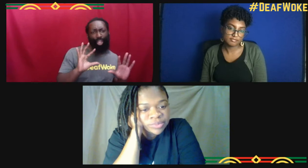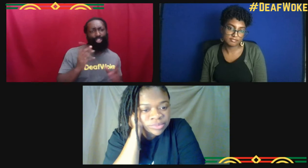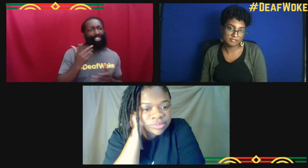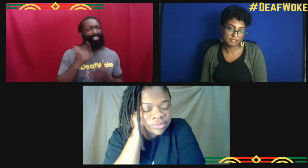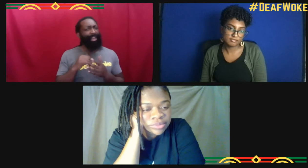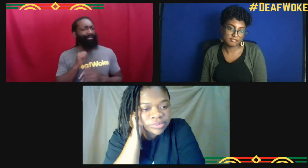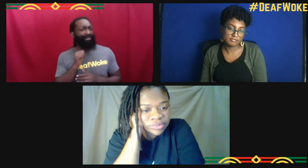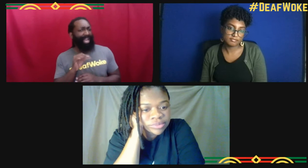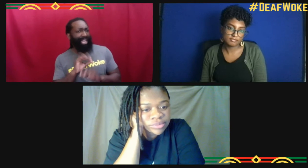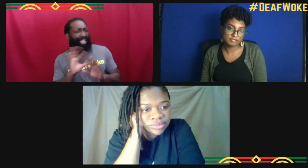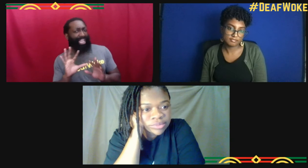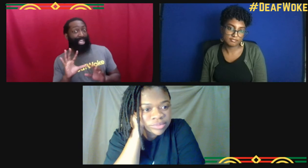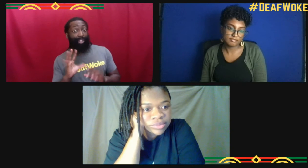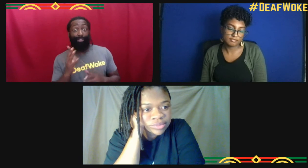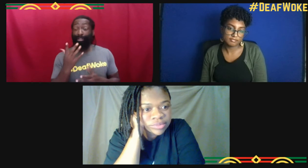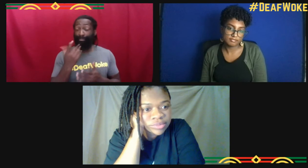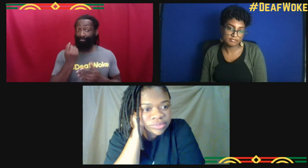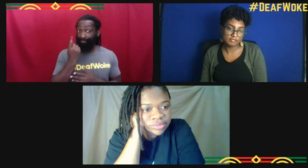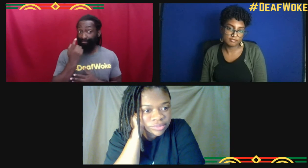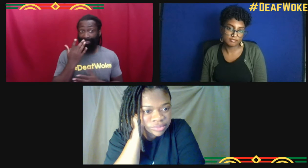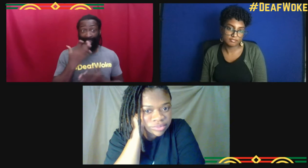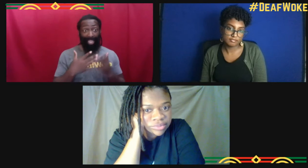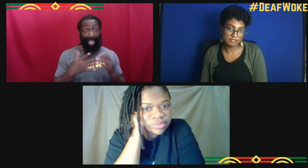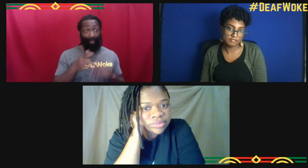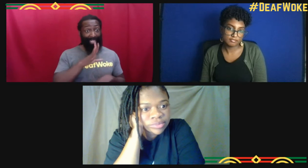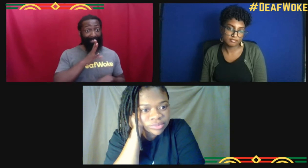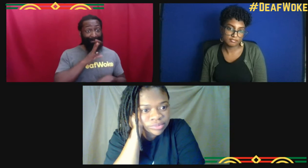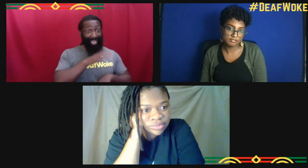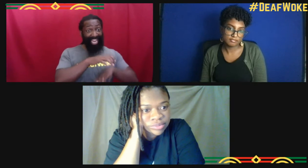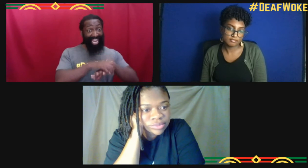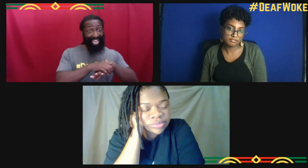Some deaf people can speak and articulate clearly some can't